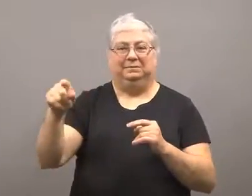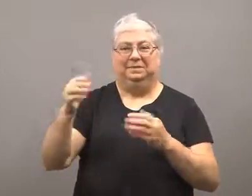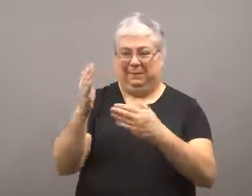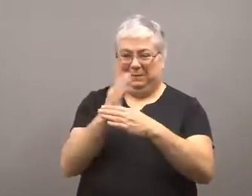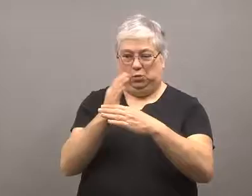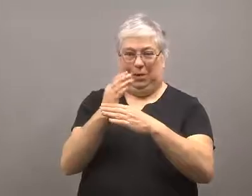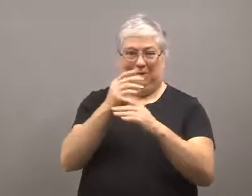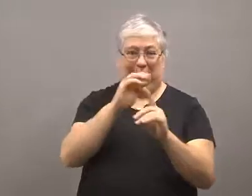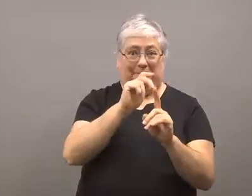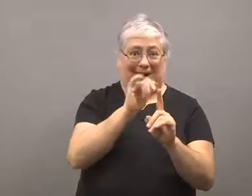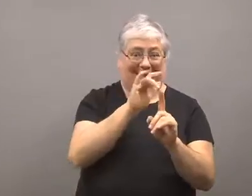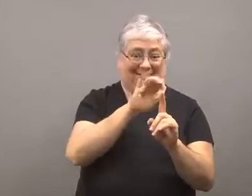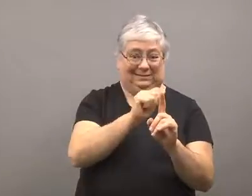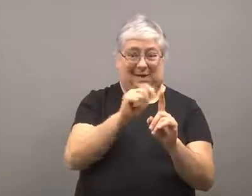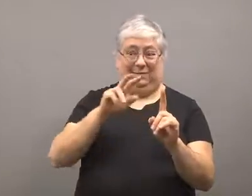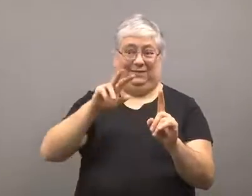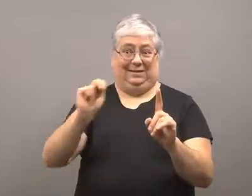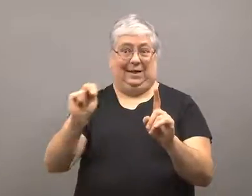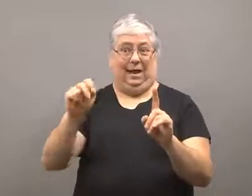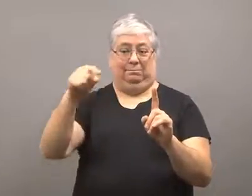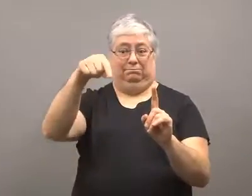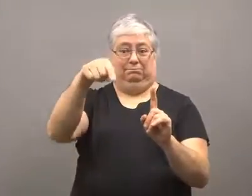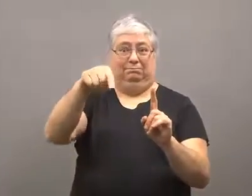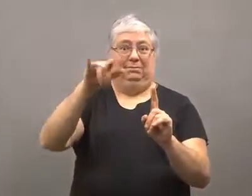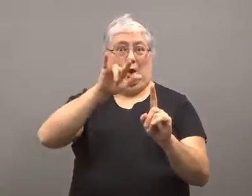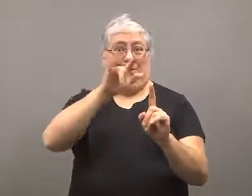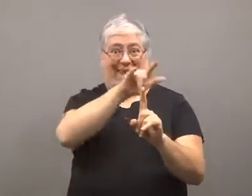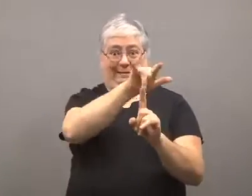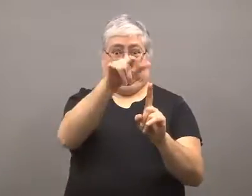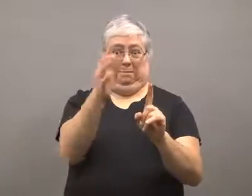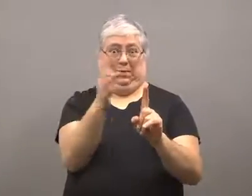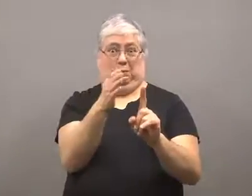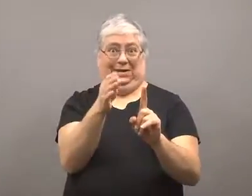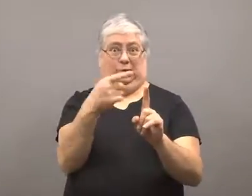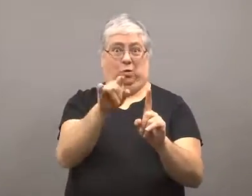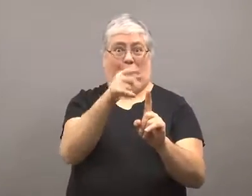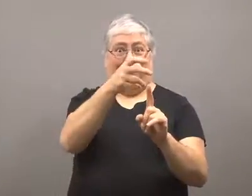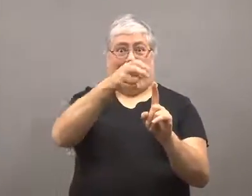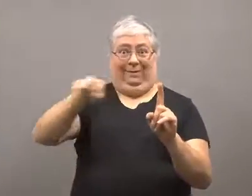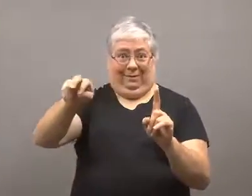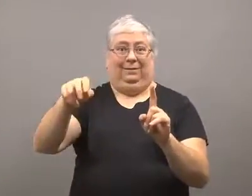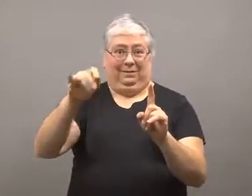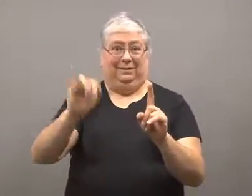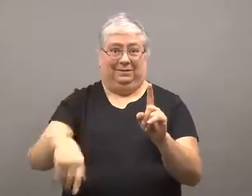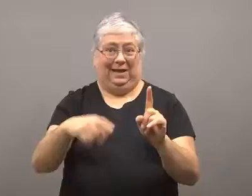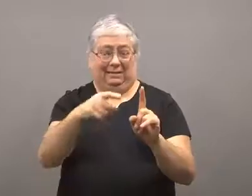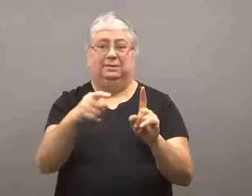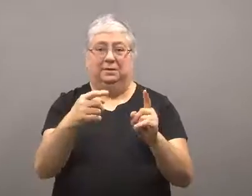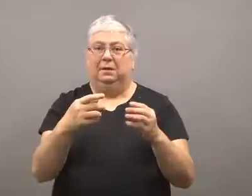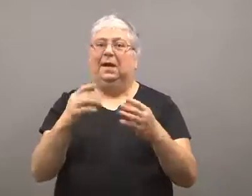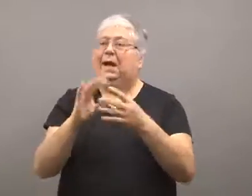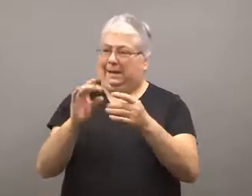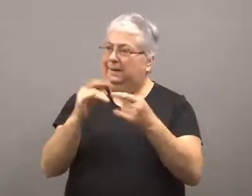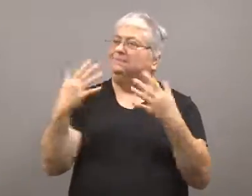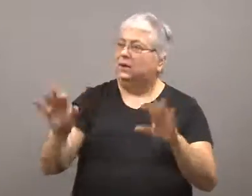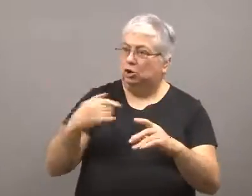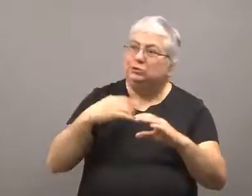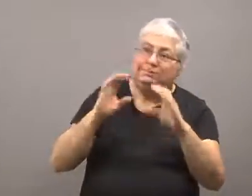the last contact before switching to Viet Nam airspace,